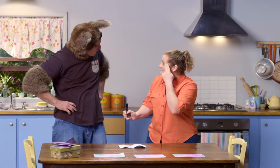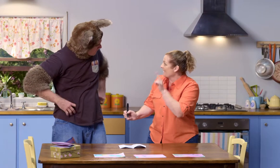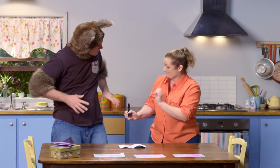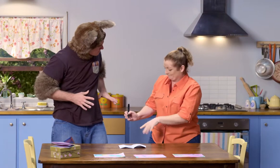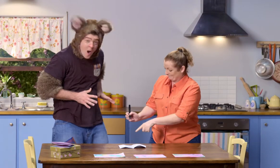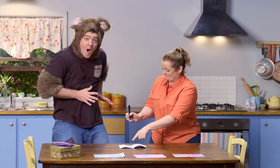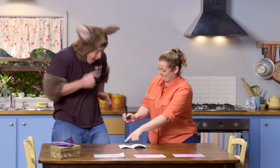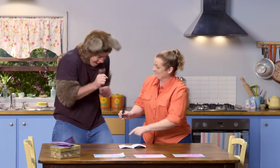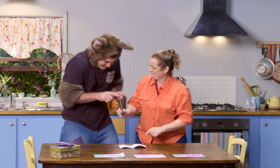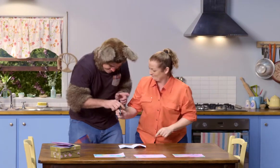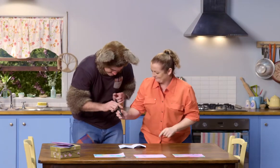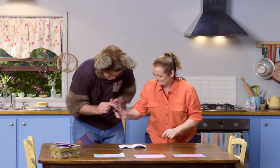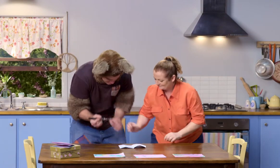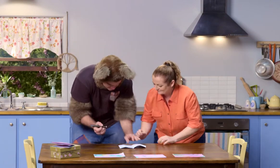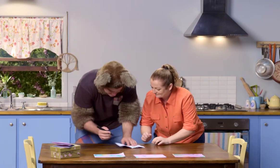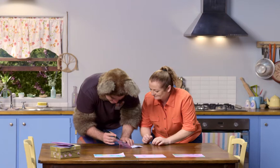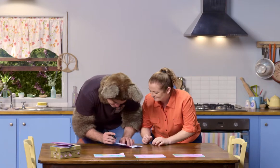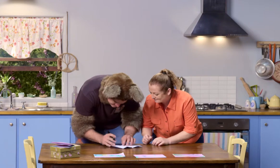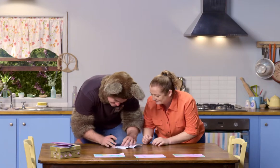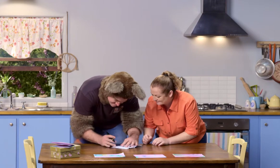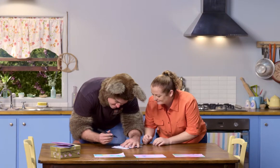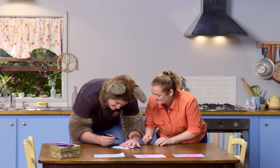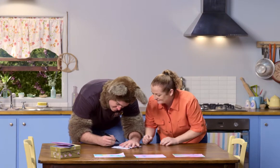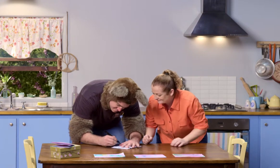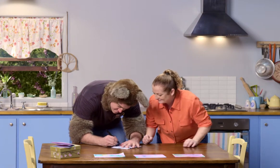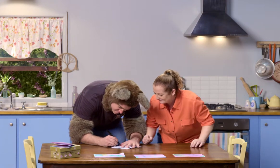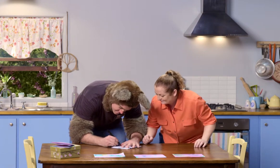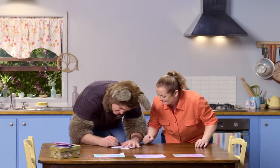Would you like to write your name here, Possum? Oh, yeah. Hmm.